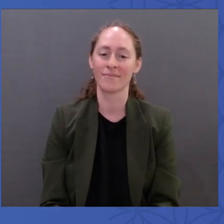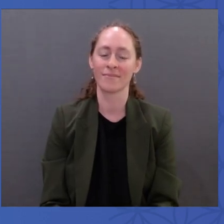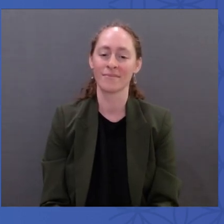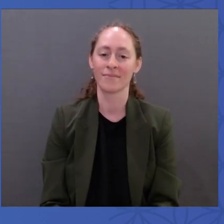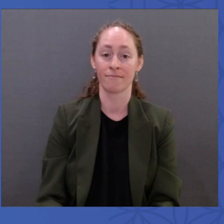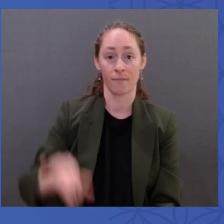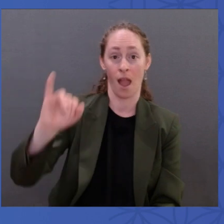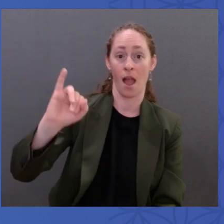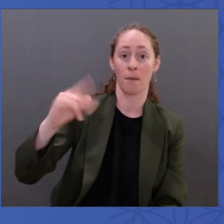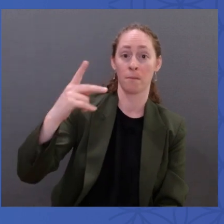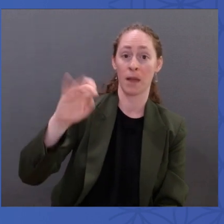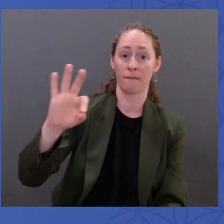Following its assumption today,